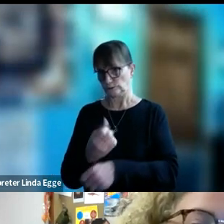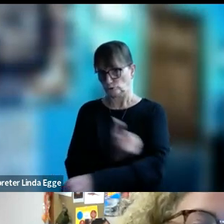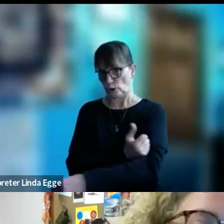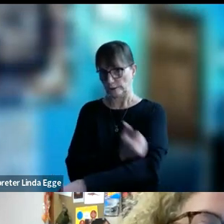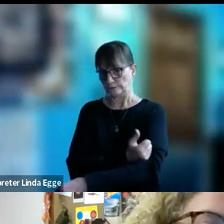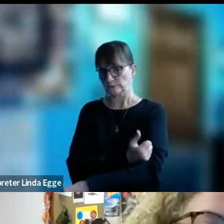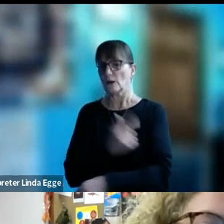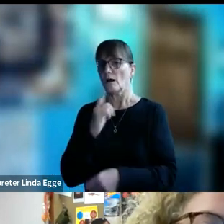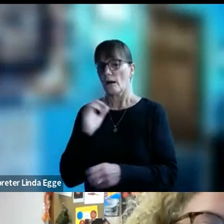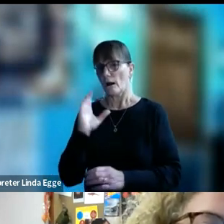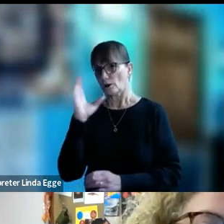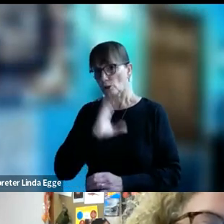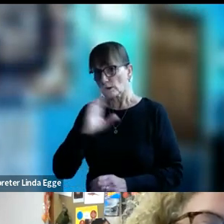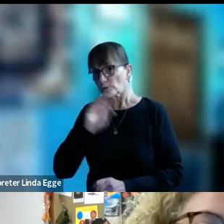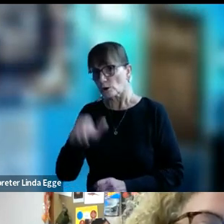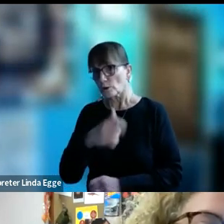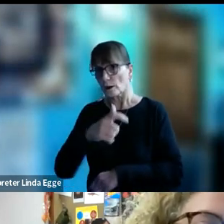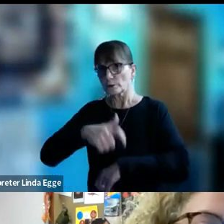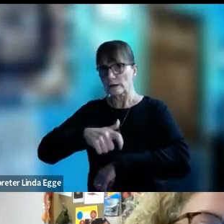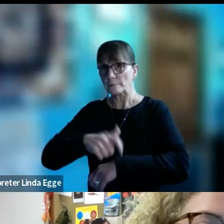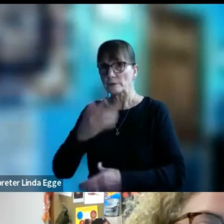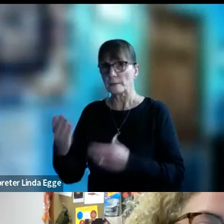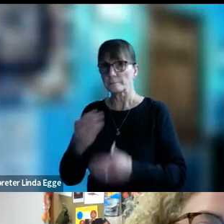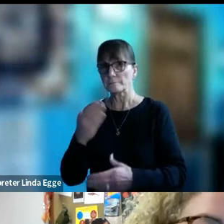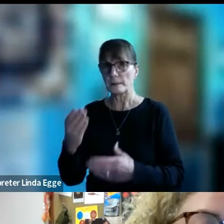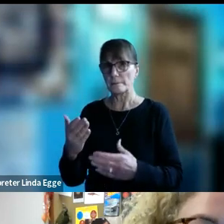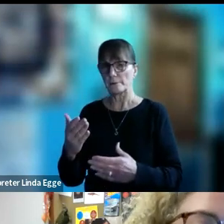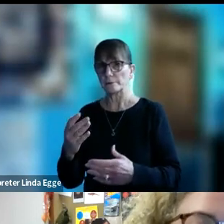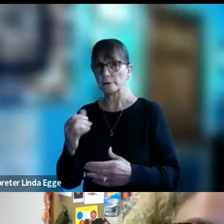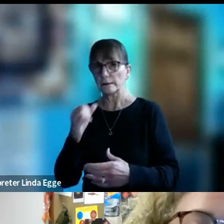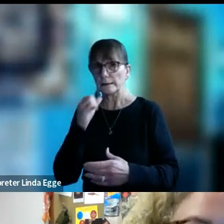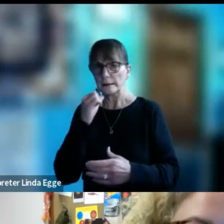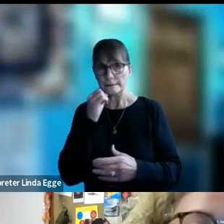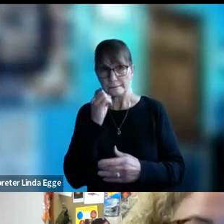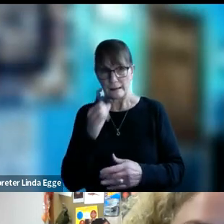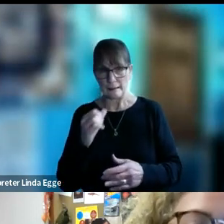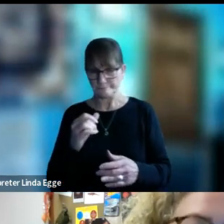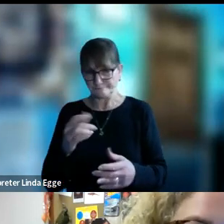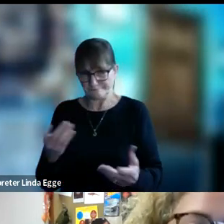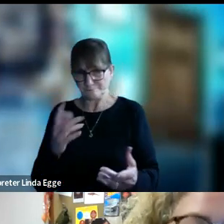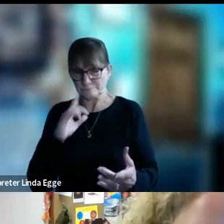are you looking for other periods where there may be psychosis when it wasn't induced by, you know, the substance?